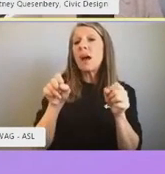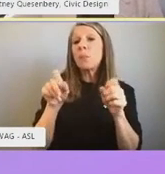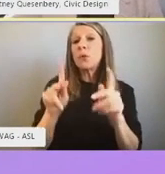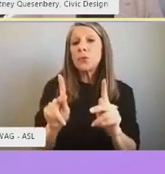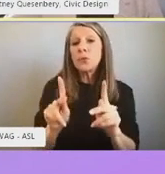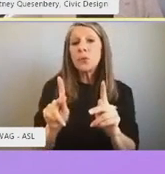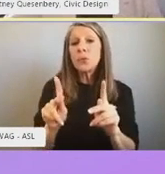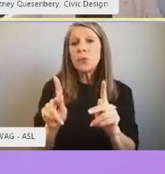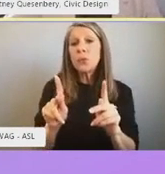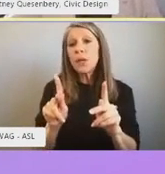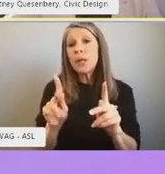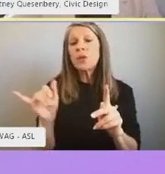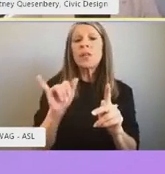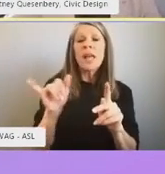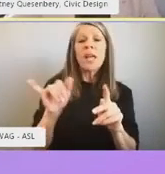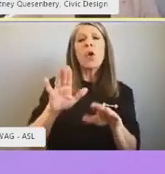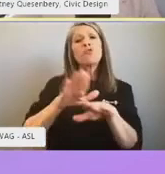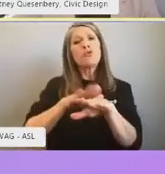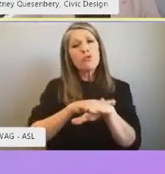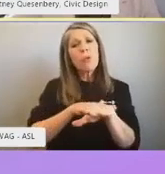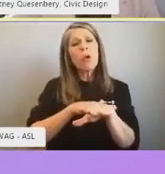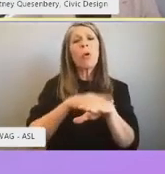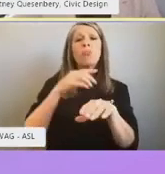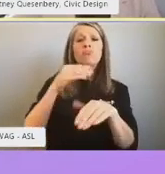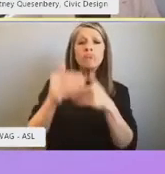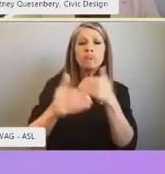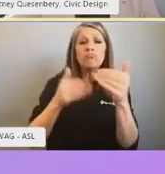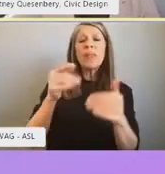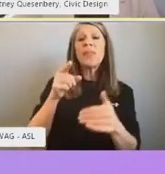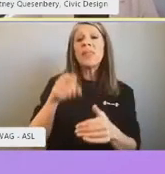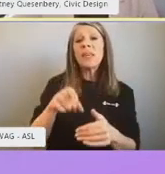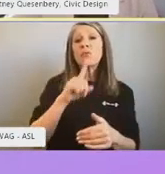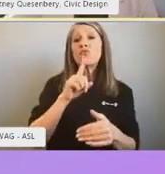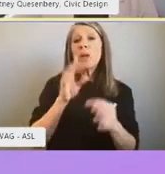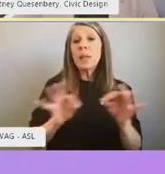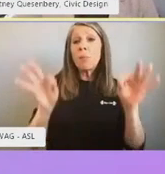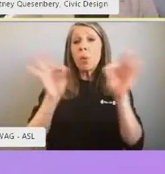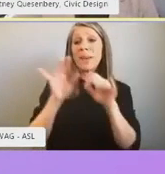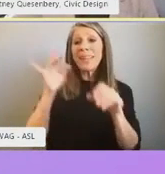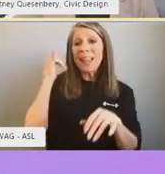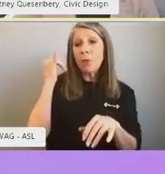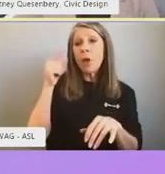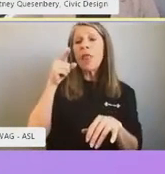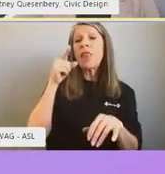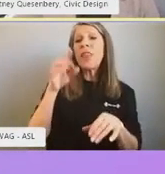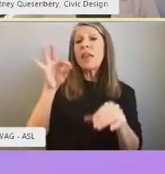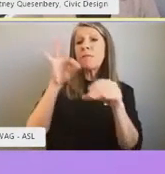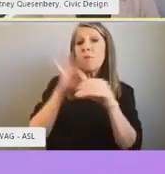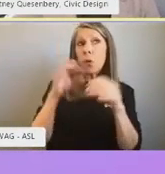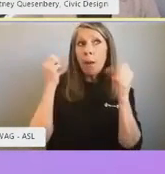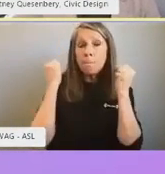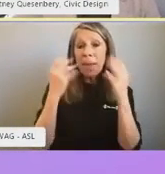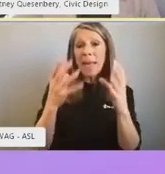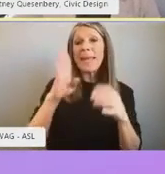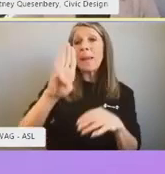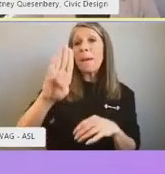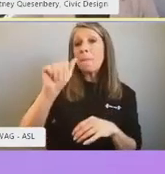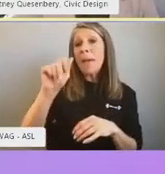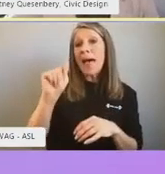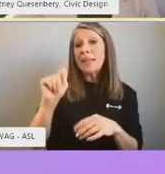the review screen, and print and cast like everyone else. It gives you this chance to take